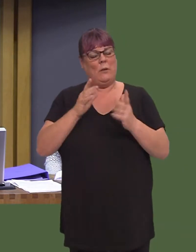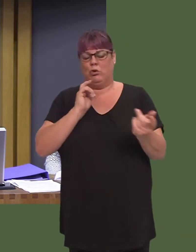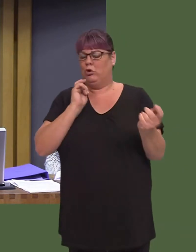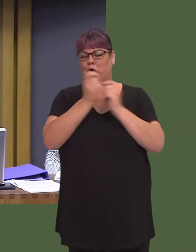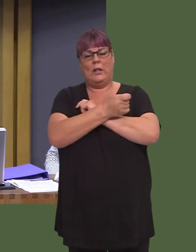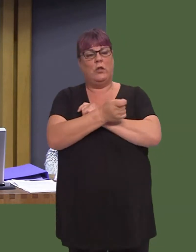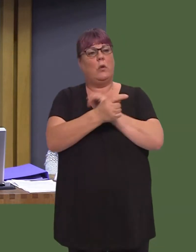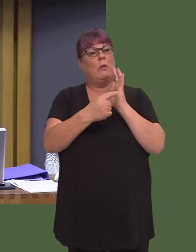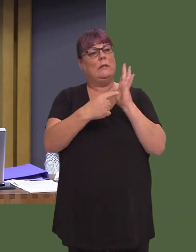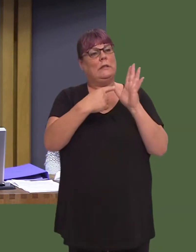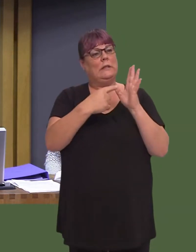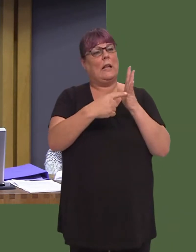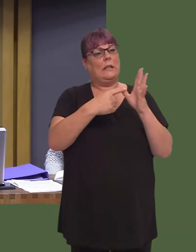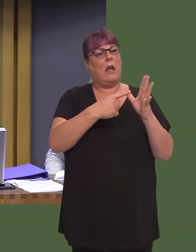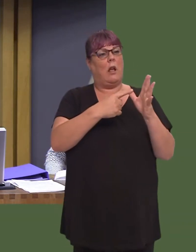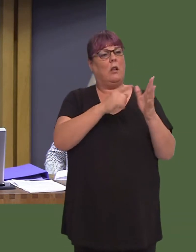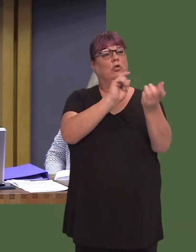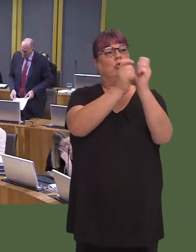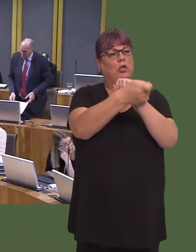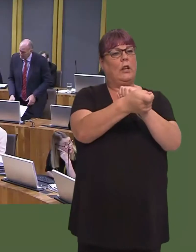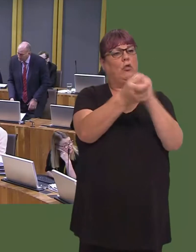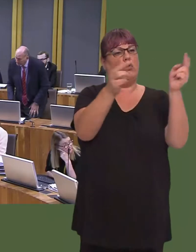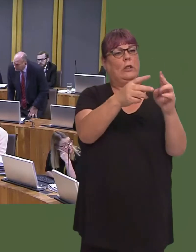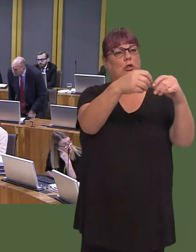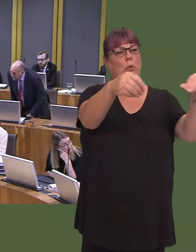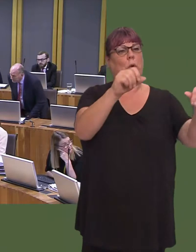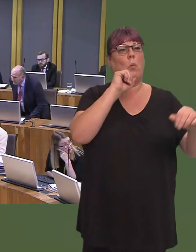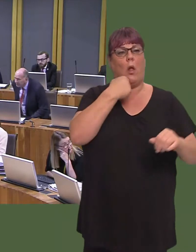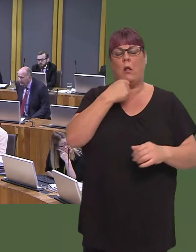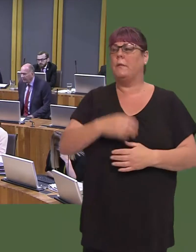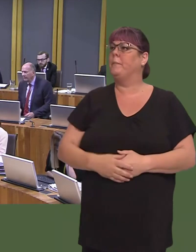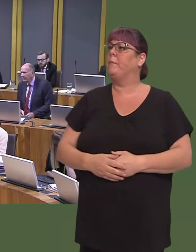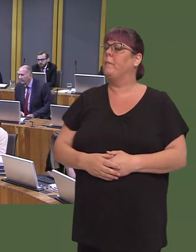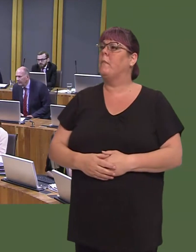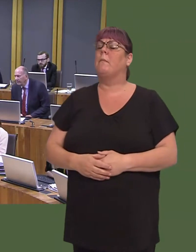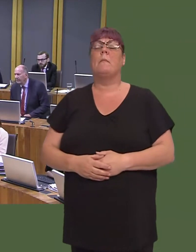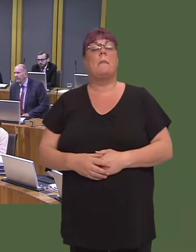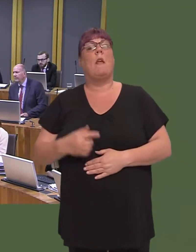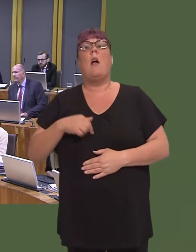for any Governments in place post 2021, not least because of the fact that I won't be